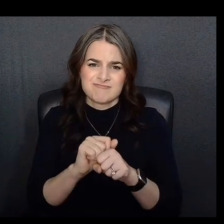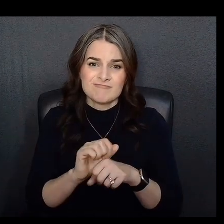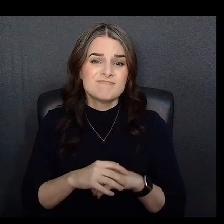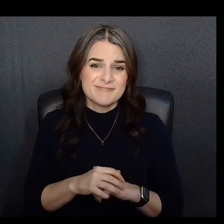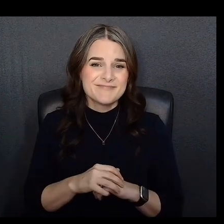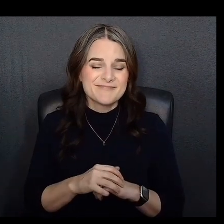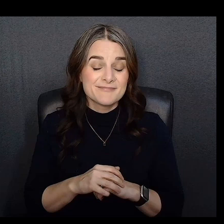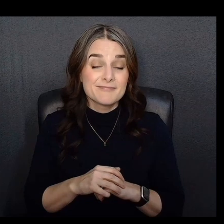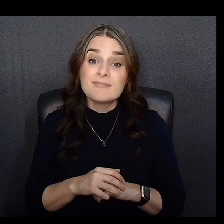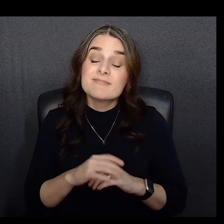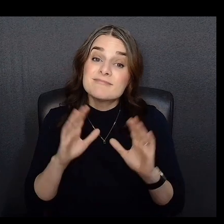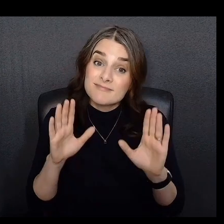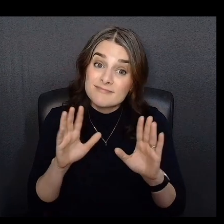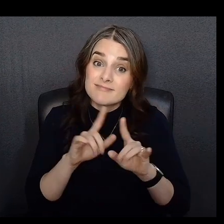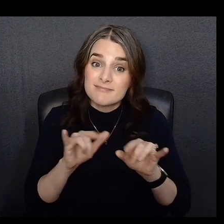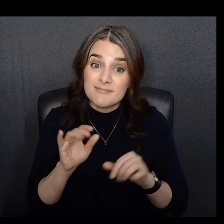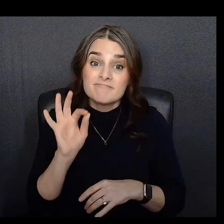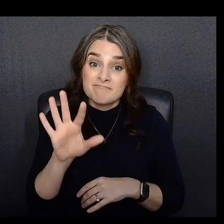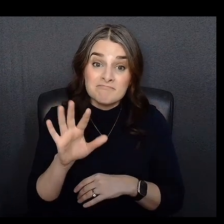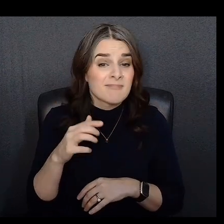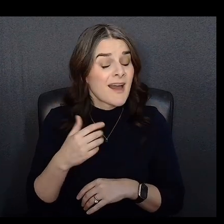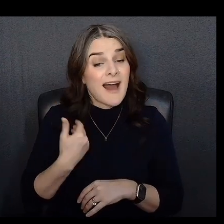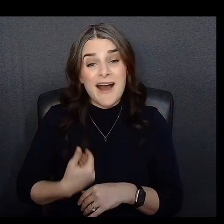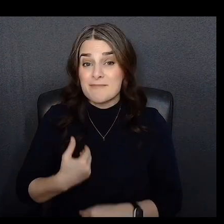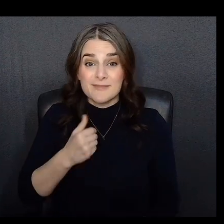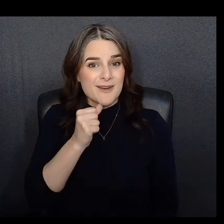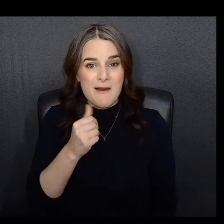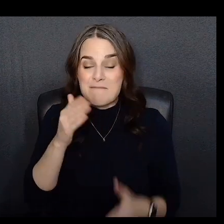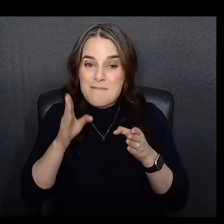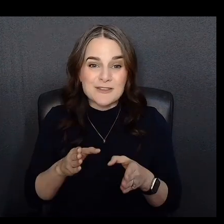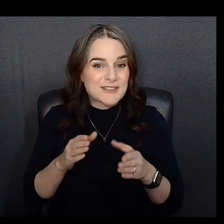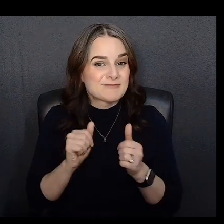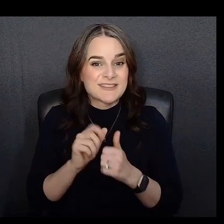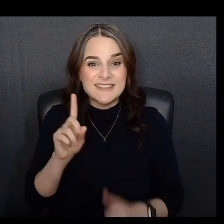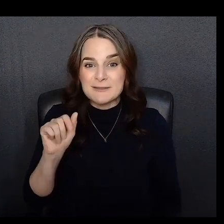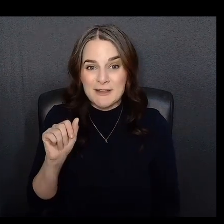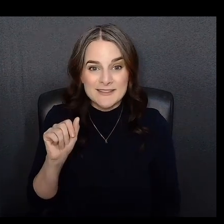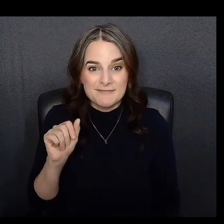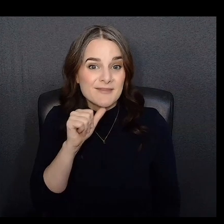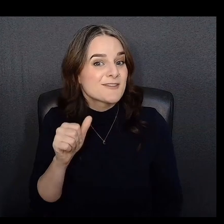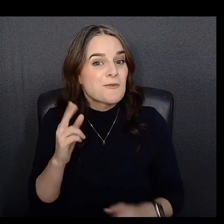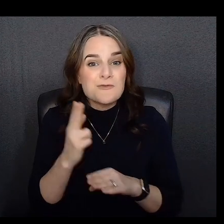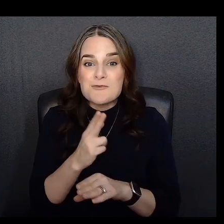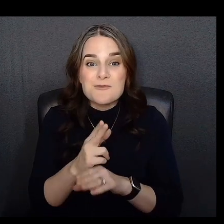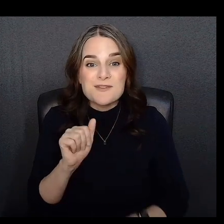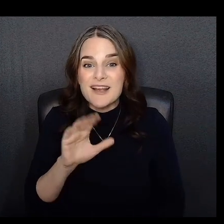That being said as well, I am also not a person with disabilities and I am not an AAC user.